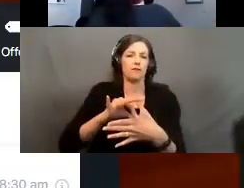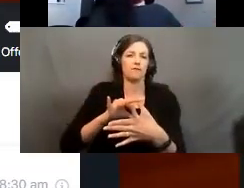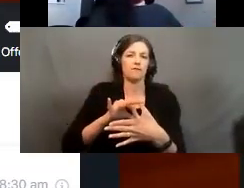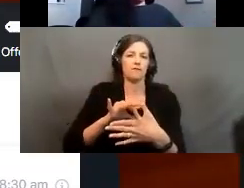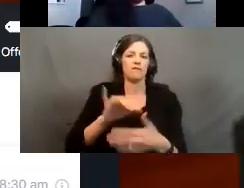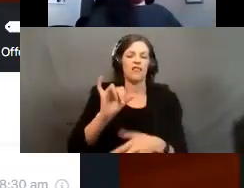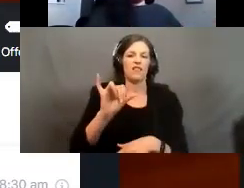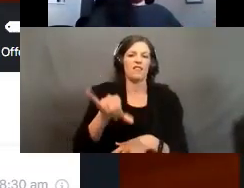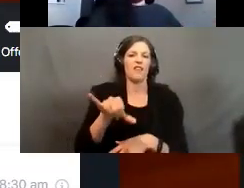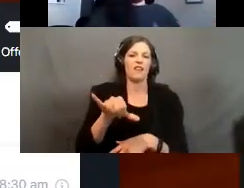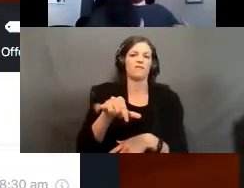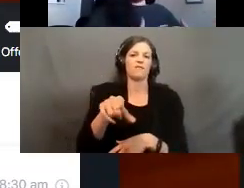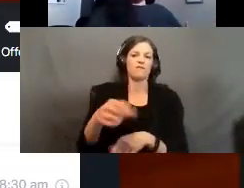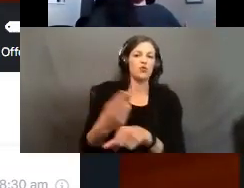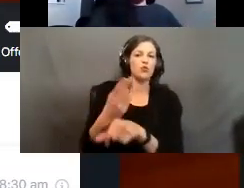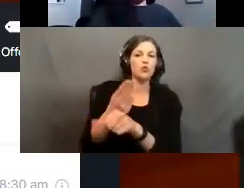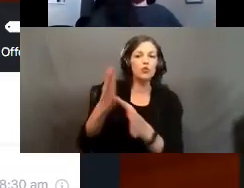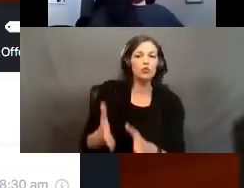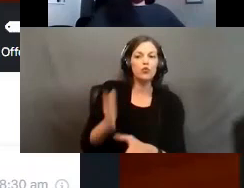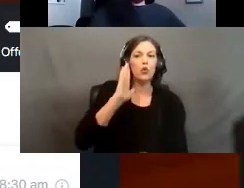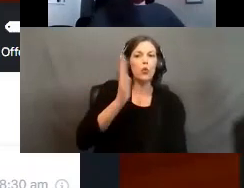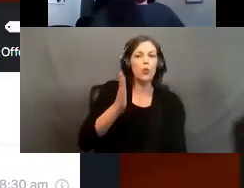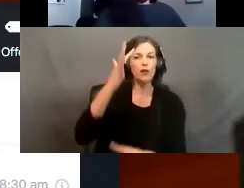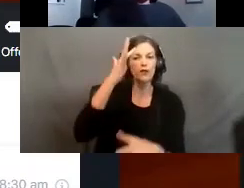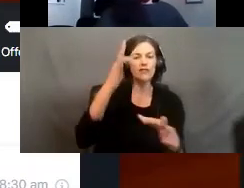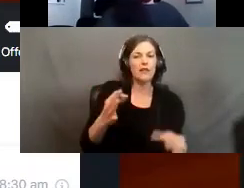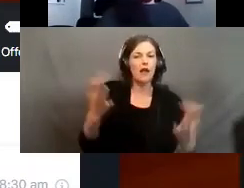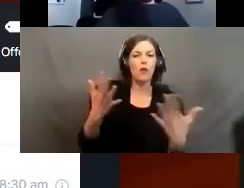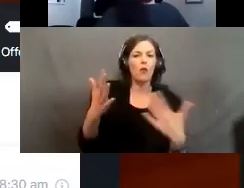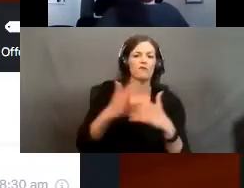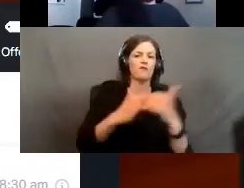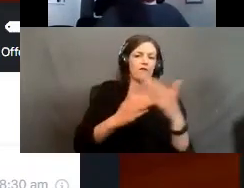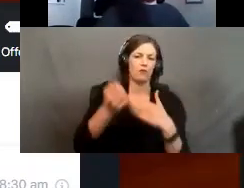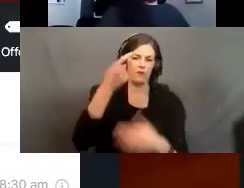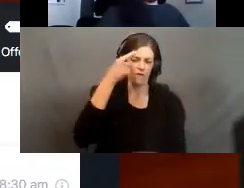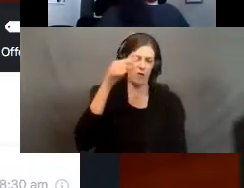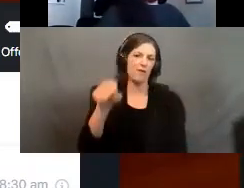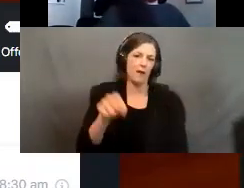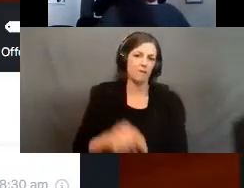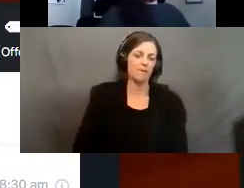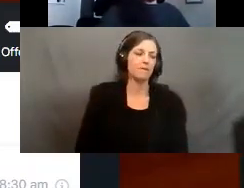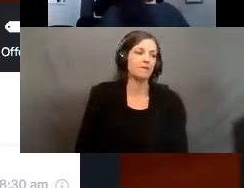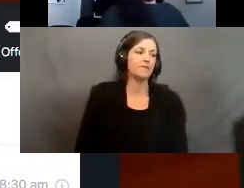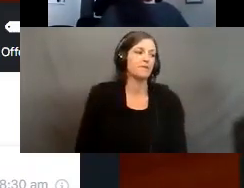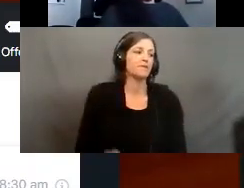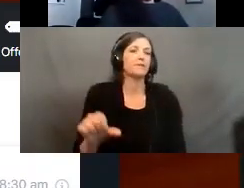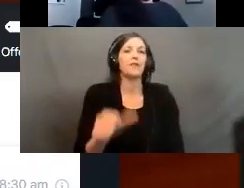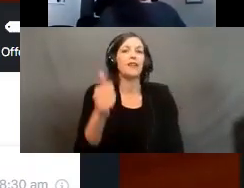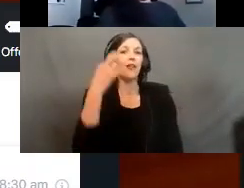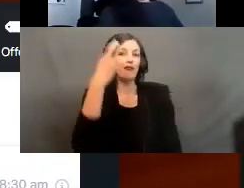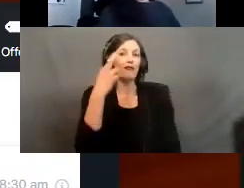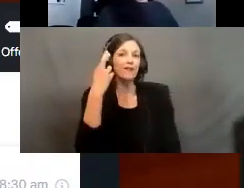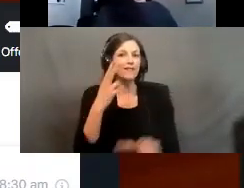decide what's more comfortable for them. 12:45:41 >>RACHAEL DADASIEWICZ: Another reason to join early so you can get that taken care of. 12:45:45